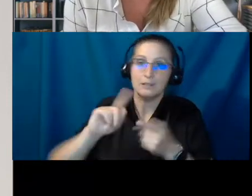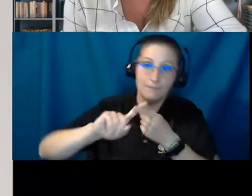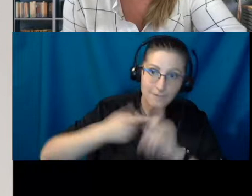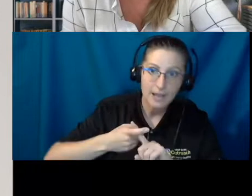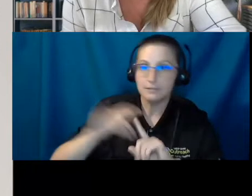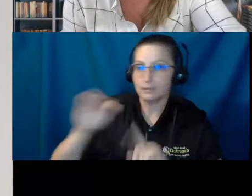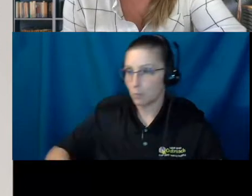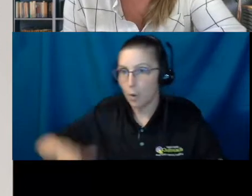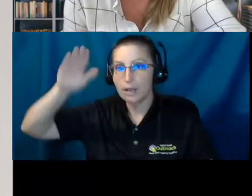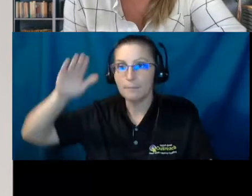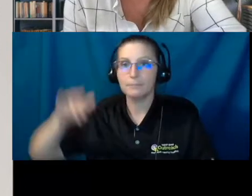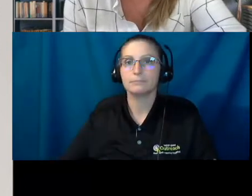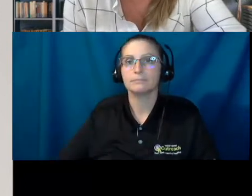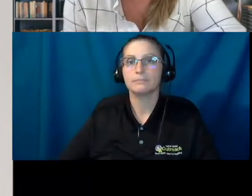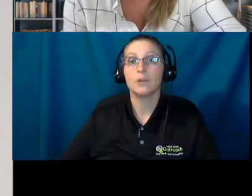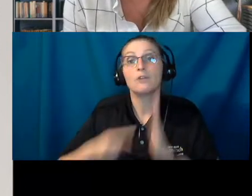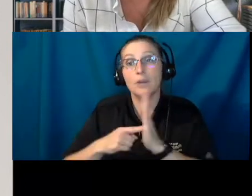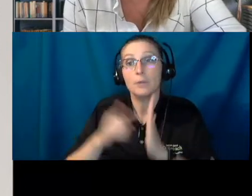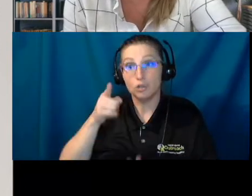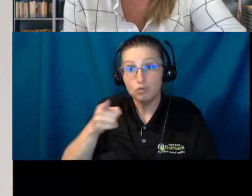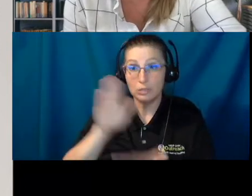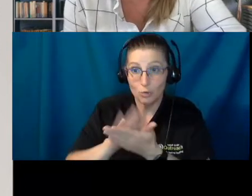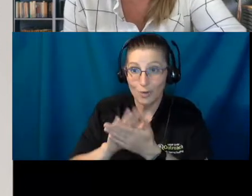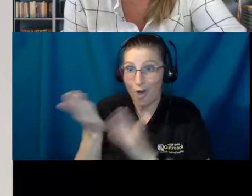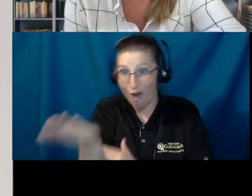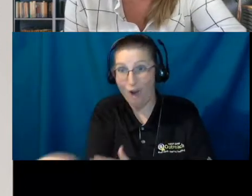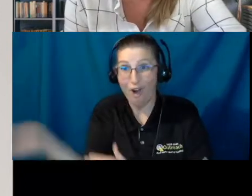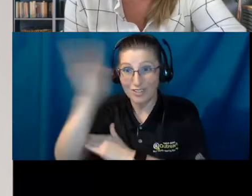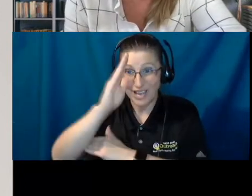I mean, when you're going to school, you are in school all day it is I feel like it's more